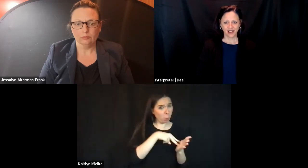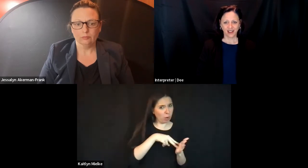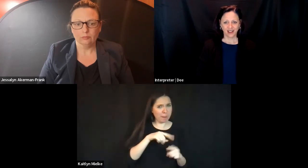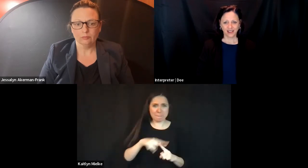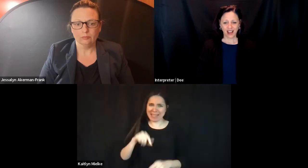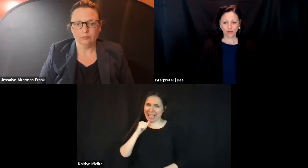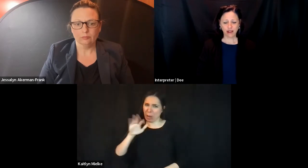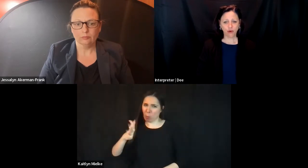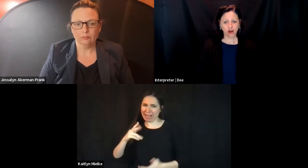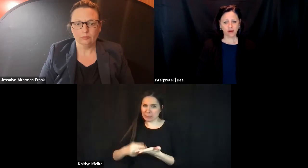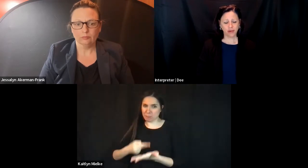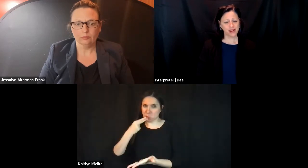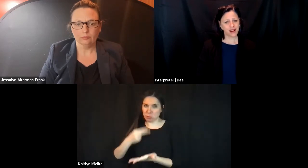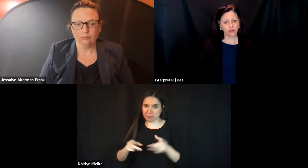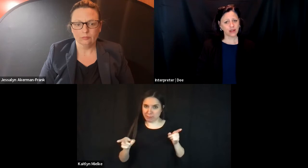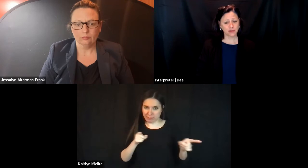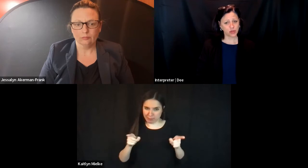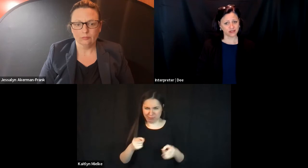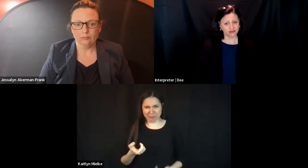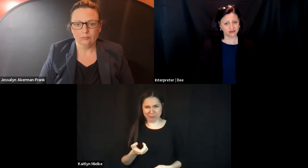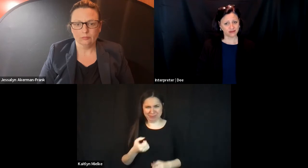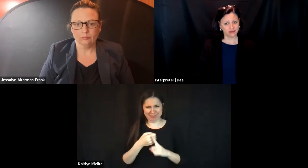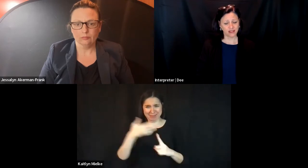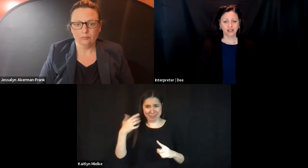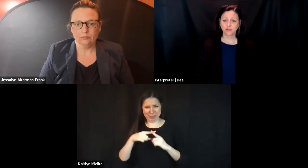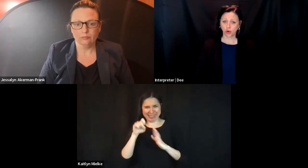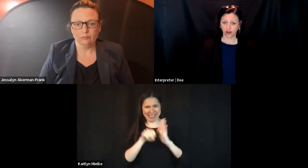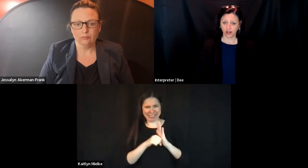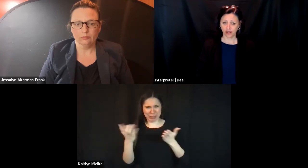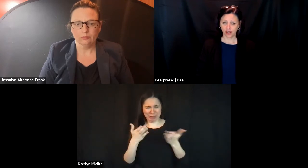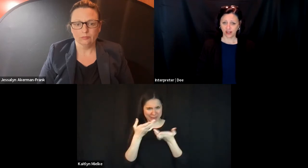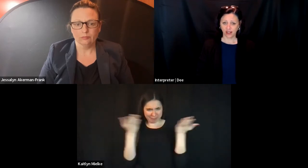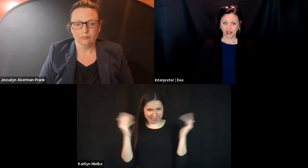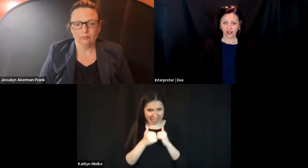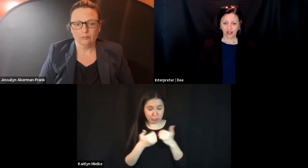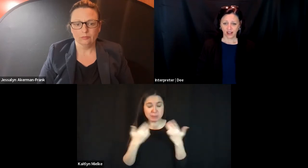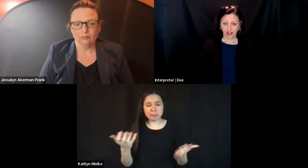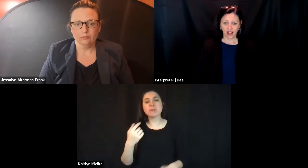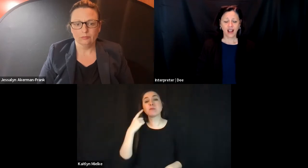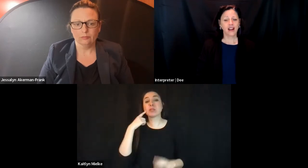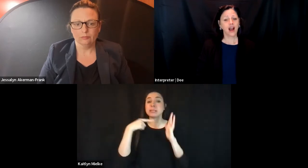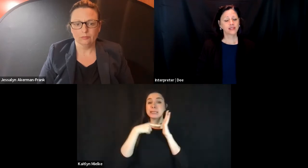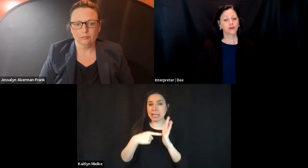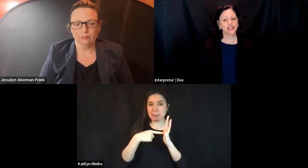I will explain what I call the spork example. Not only a fork but -- not really a fork but not really a spoon.